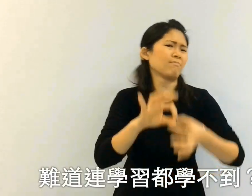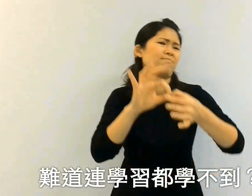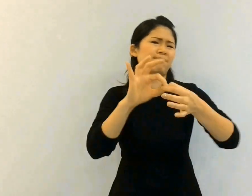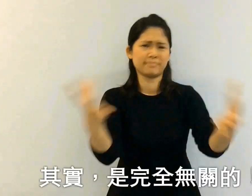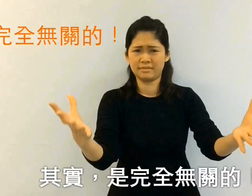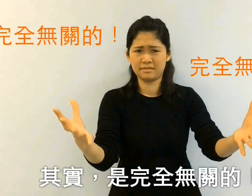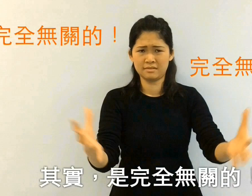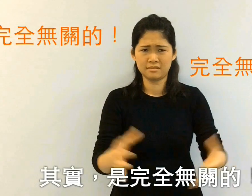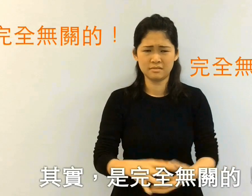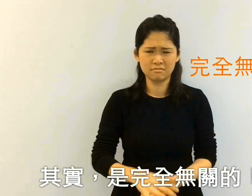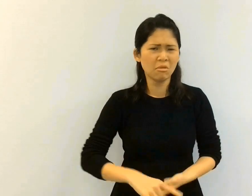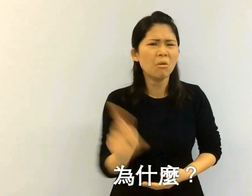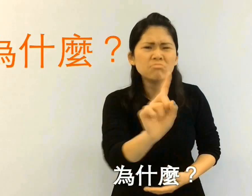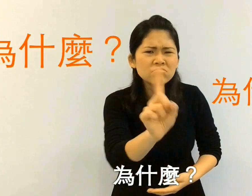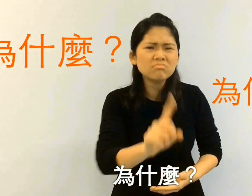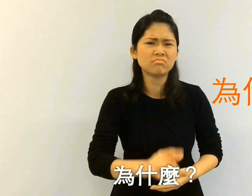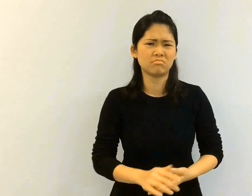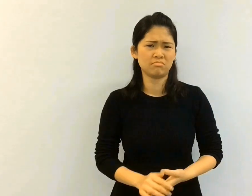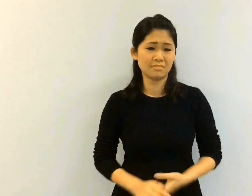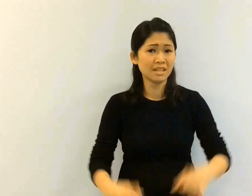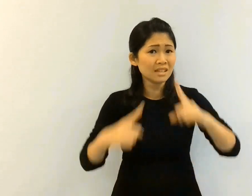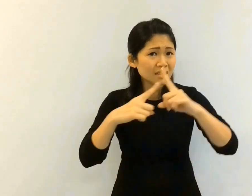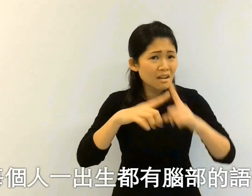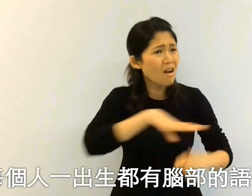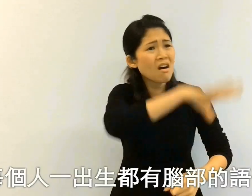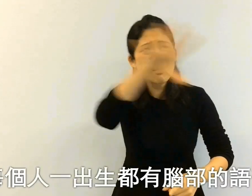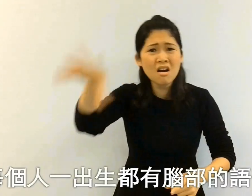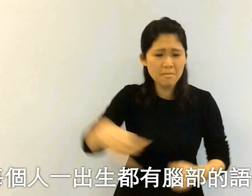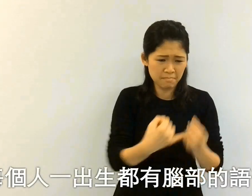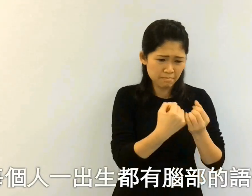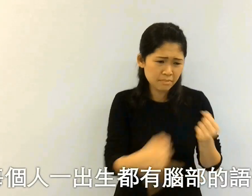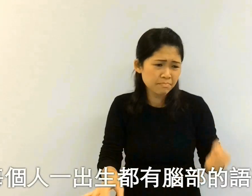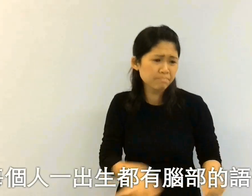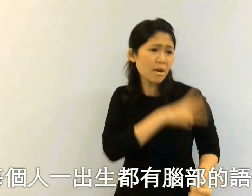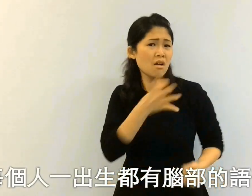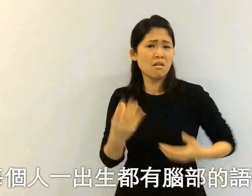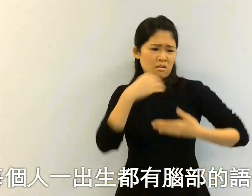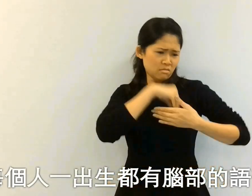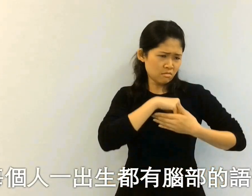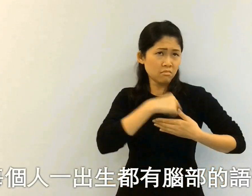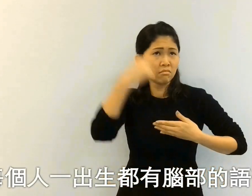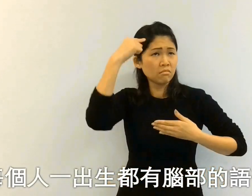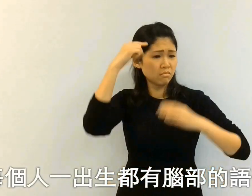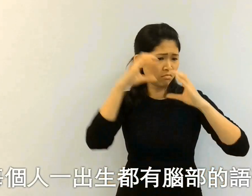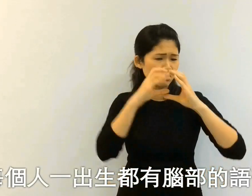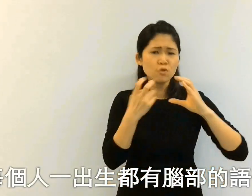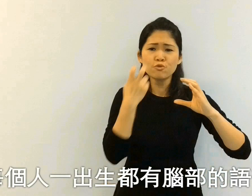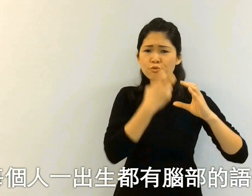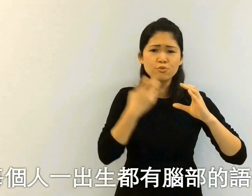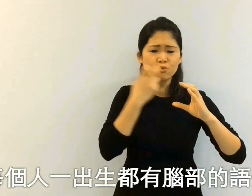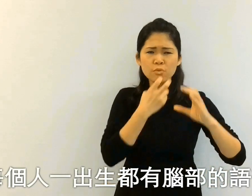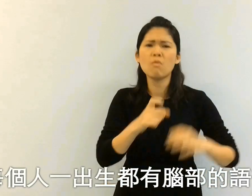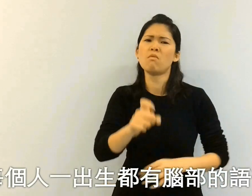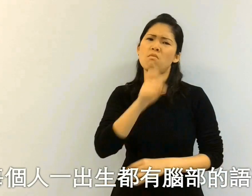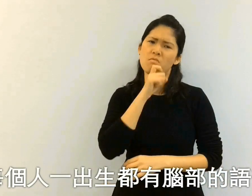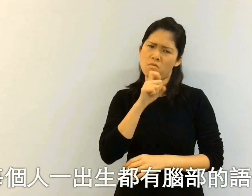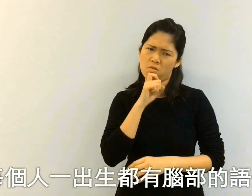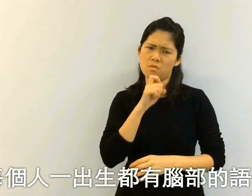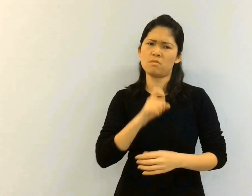Actually, hearing ability is unrelated to learning ability! Totally unrelated!! Why? Everyone is equipped for linguistic development ability at birth.